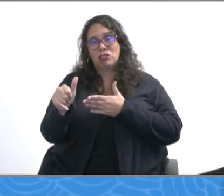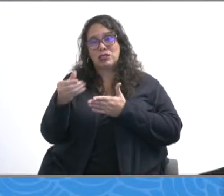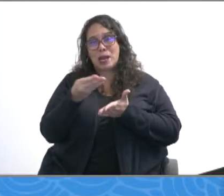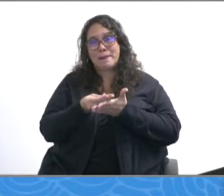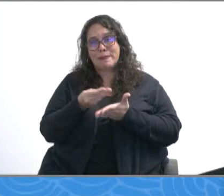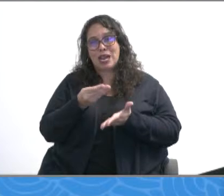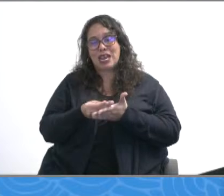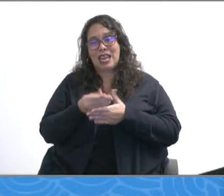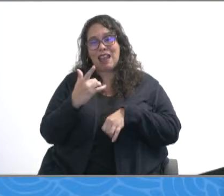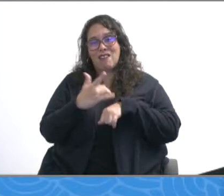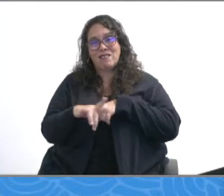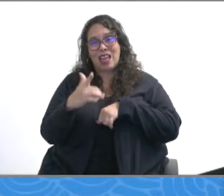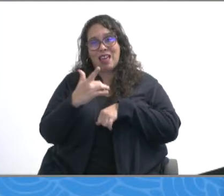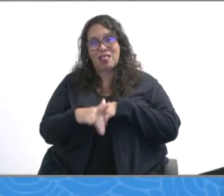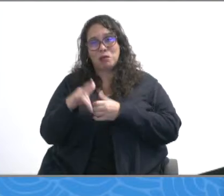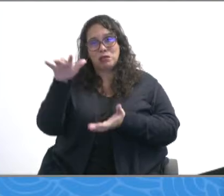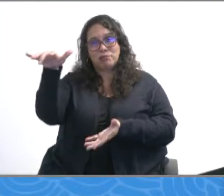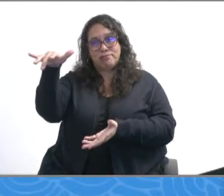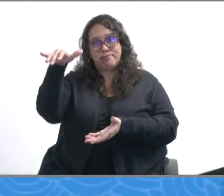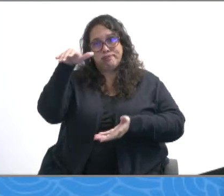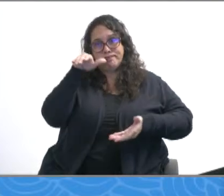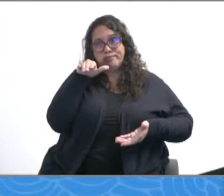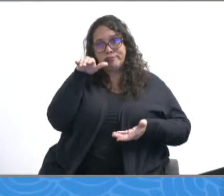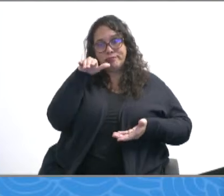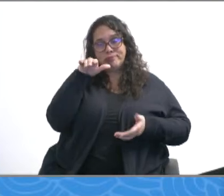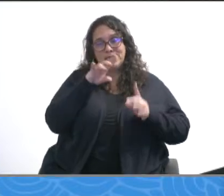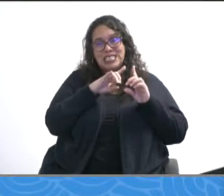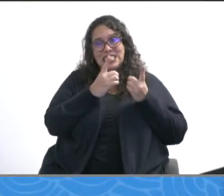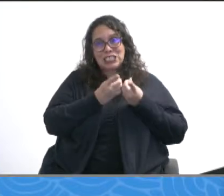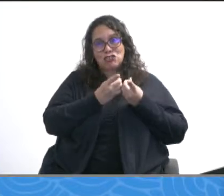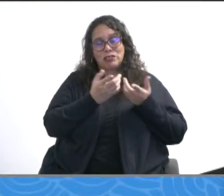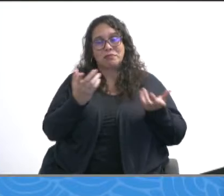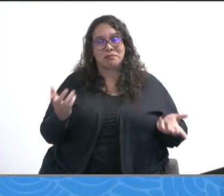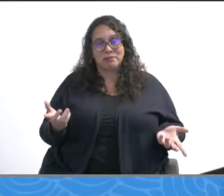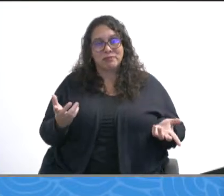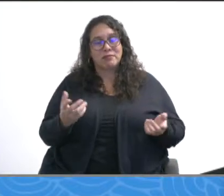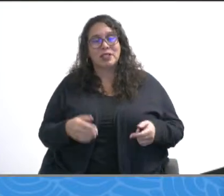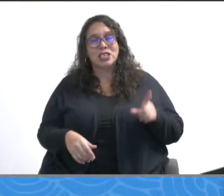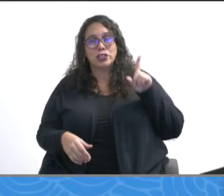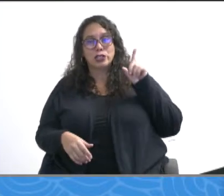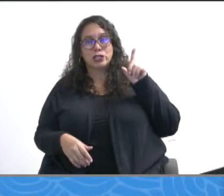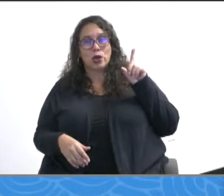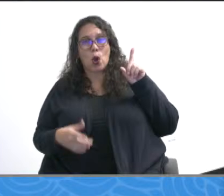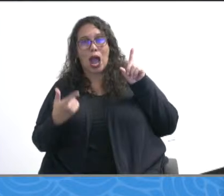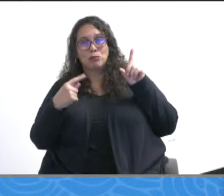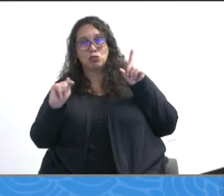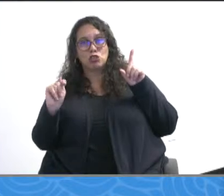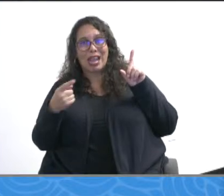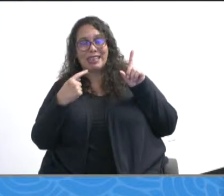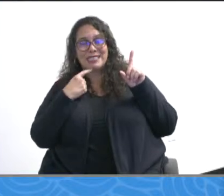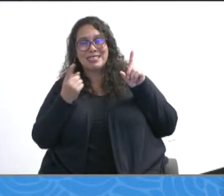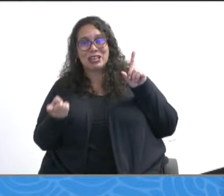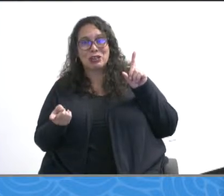and provides that information as such. So what this slide, what I'm trying to tell you, utilizing this slide,